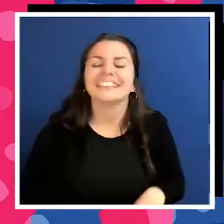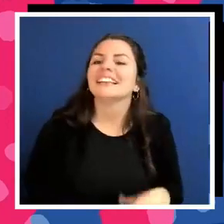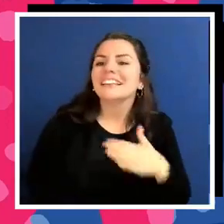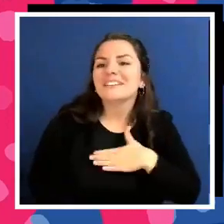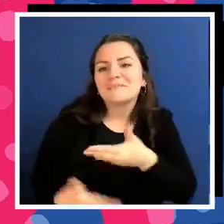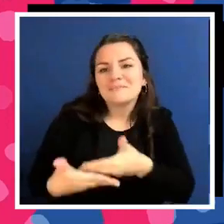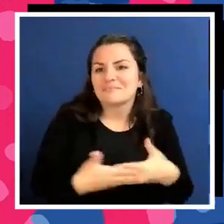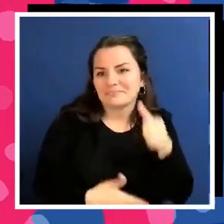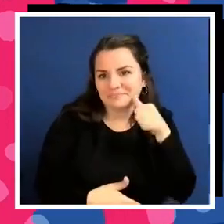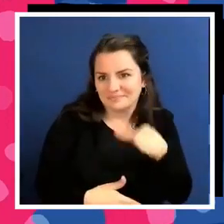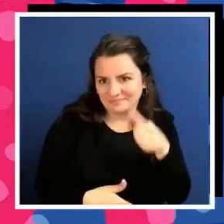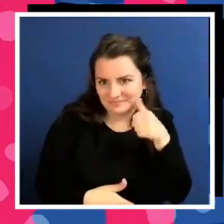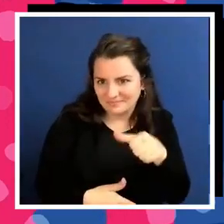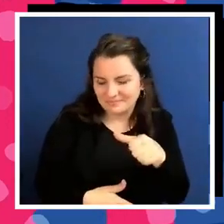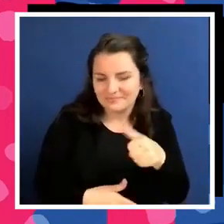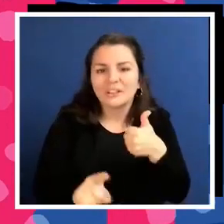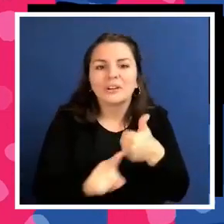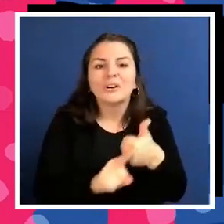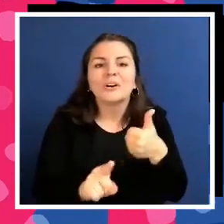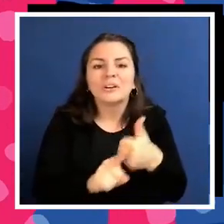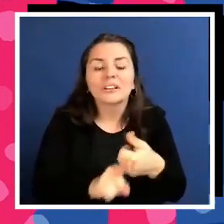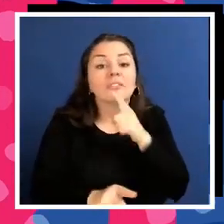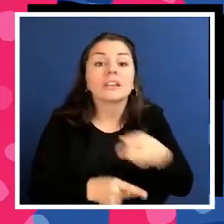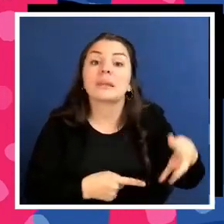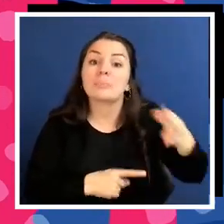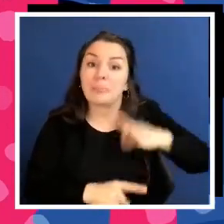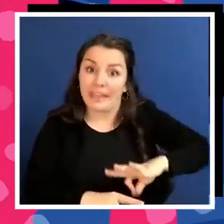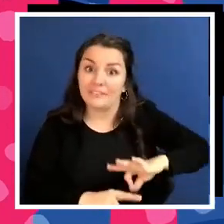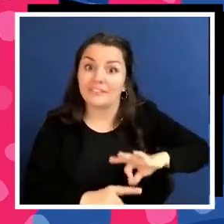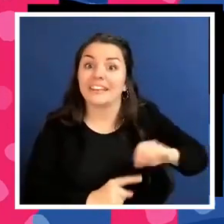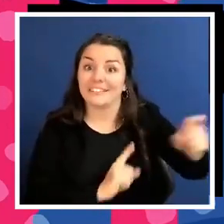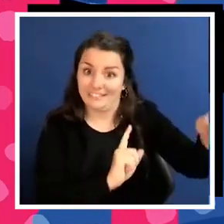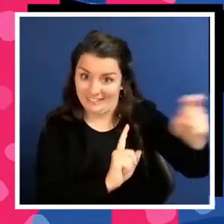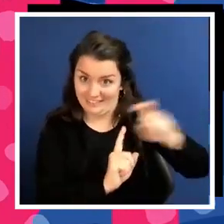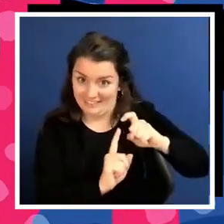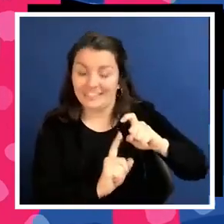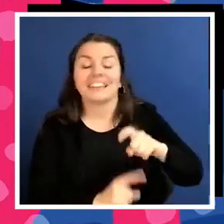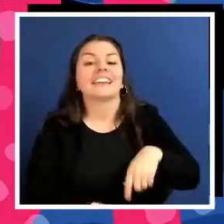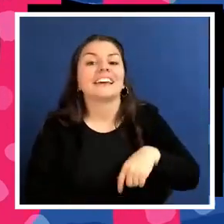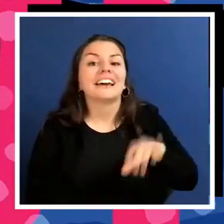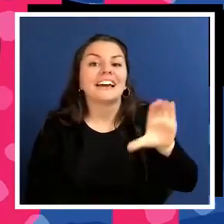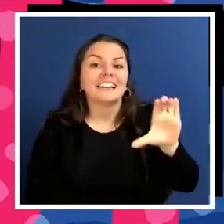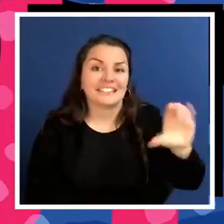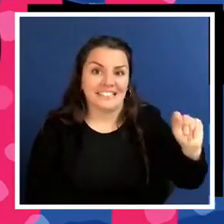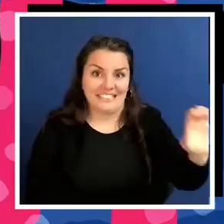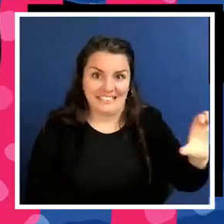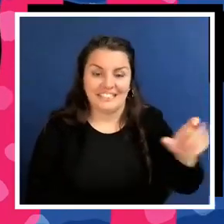I LOVE THIS BABY. I WANT TO HUG THIS BABY.